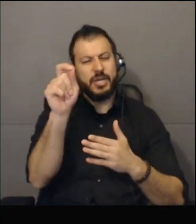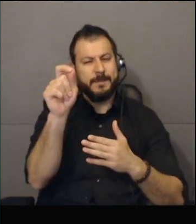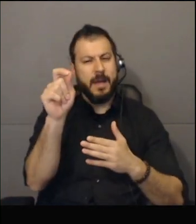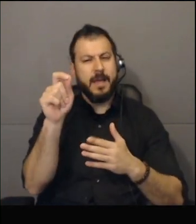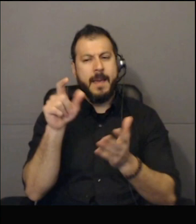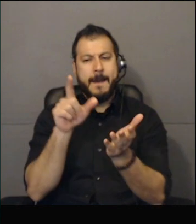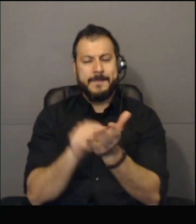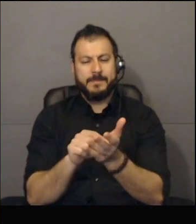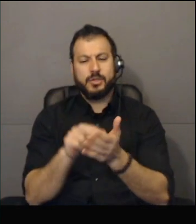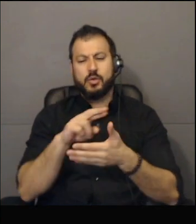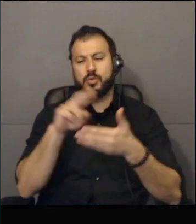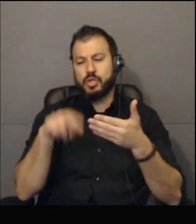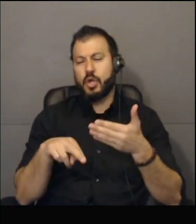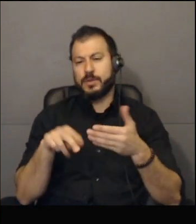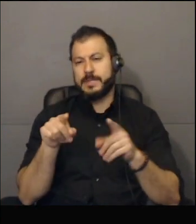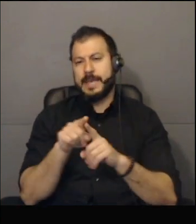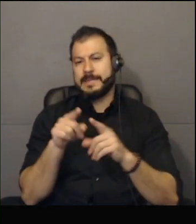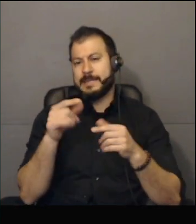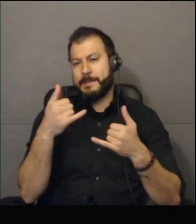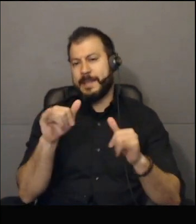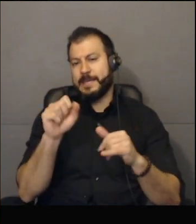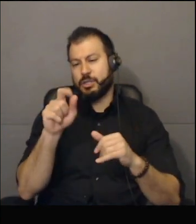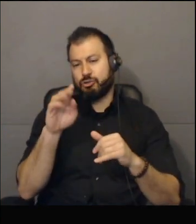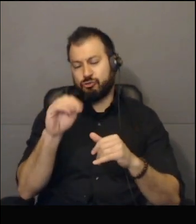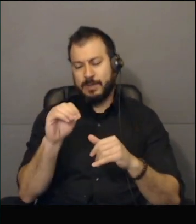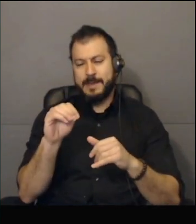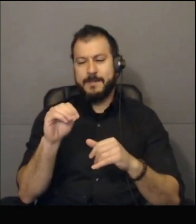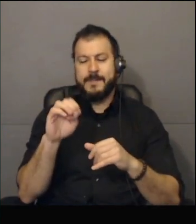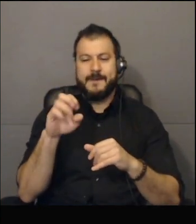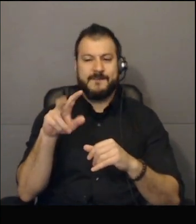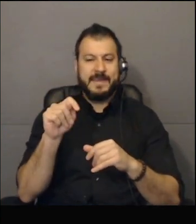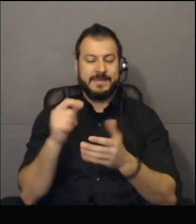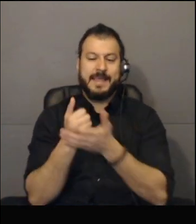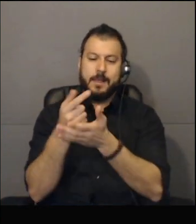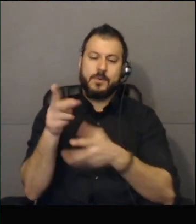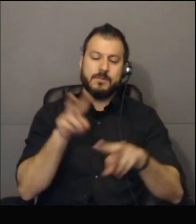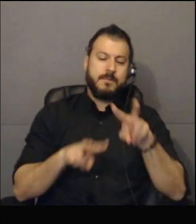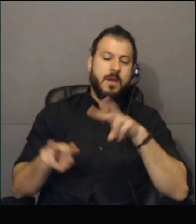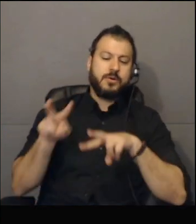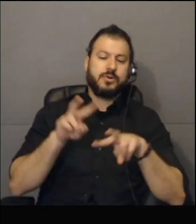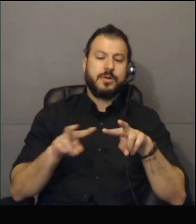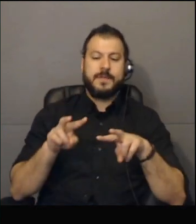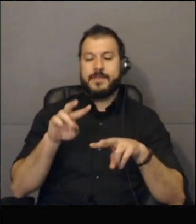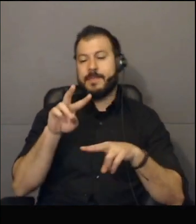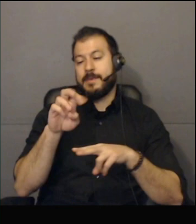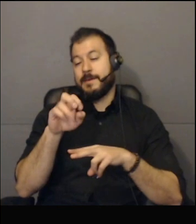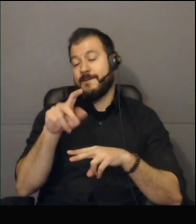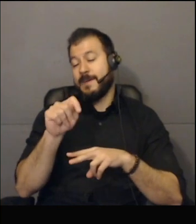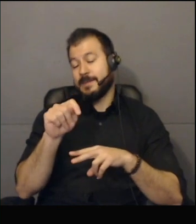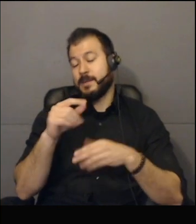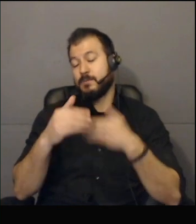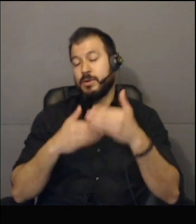as Play Stream event to help monitor and monitor the event processing into Play Stream monitor as well as assist